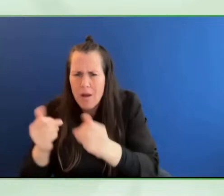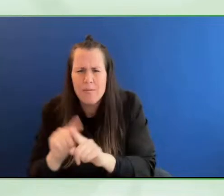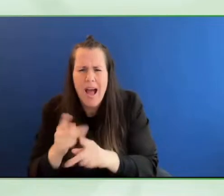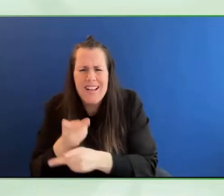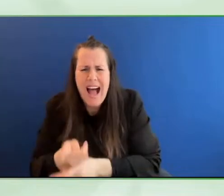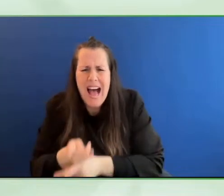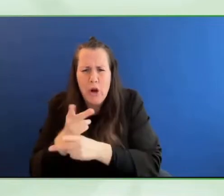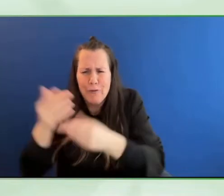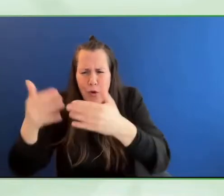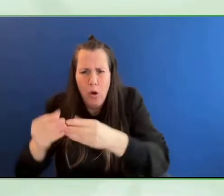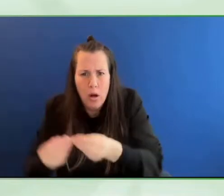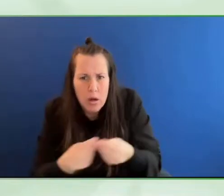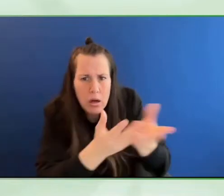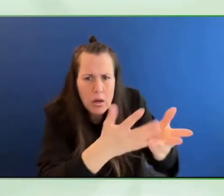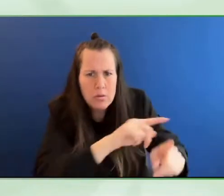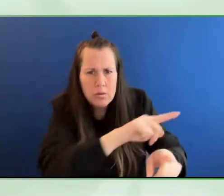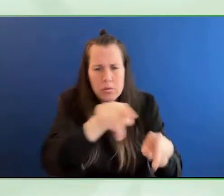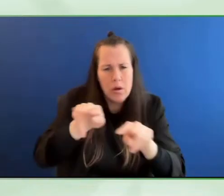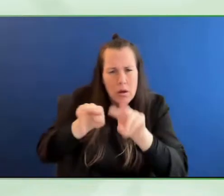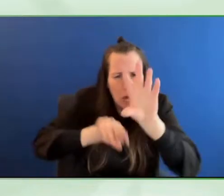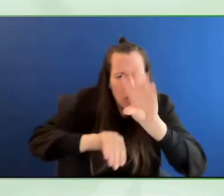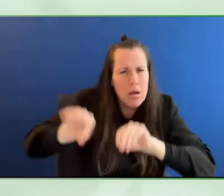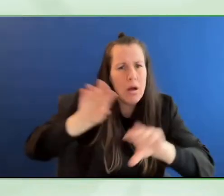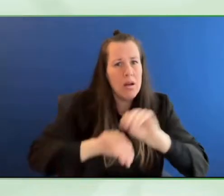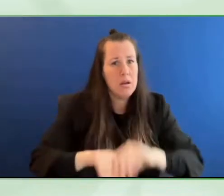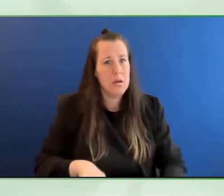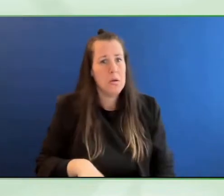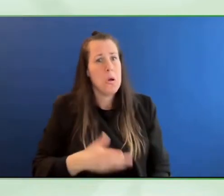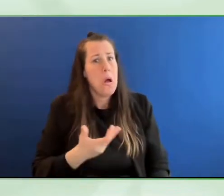Is that how you see it? The genie is out of the bottle for AI.